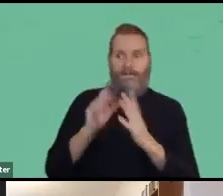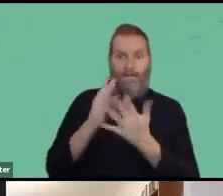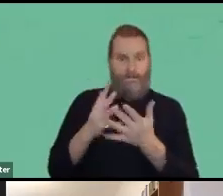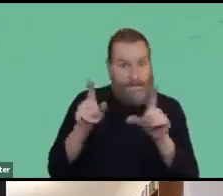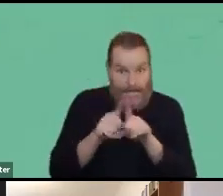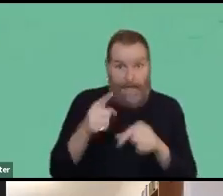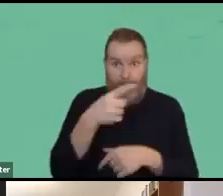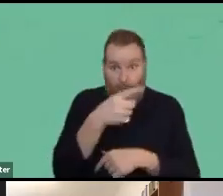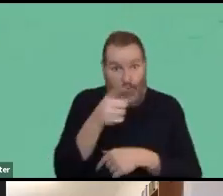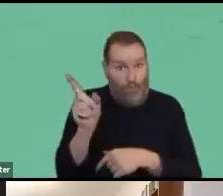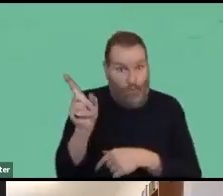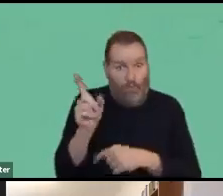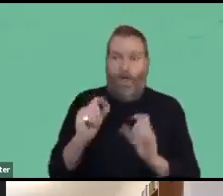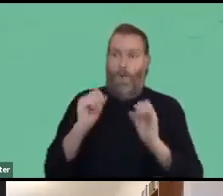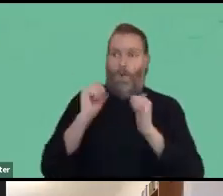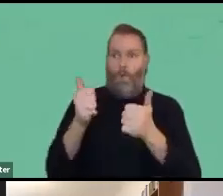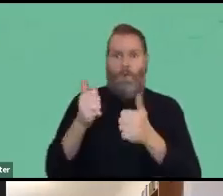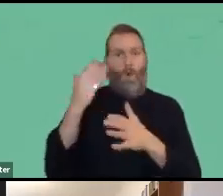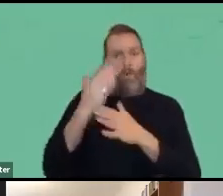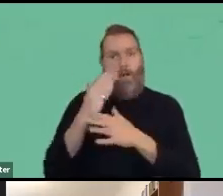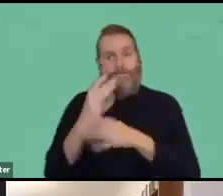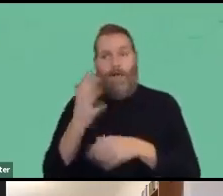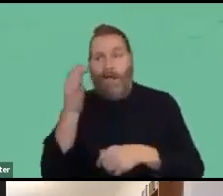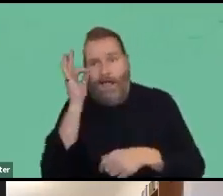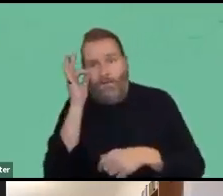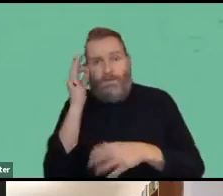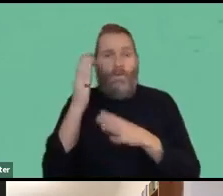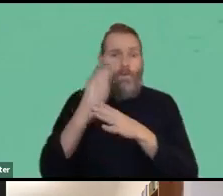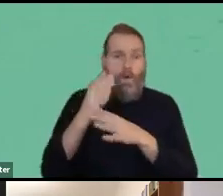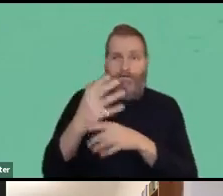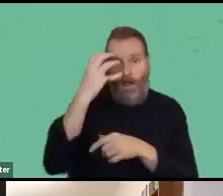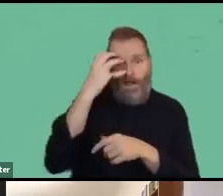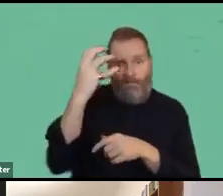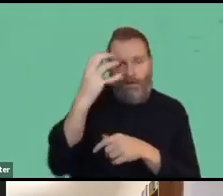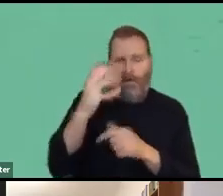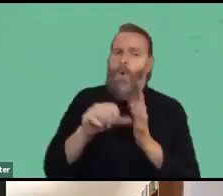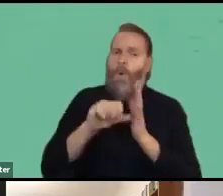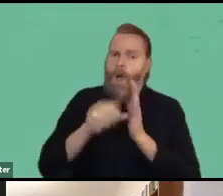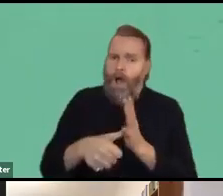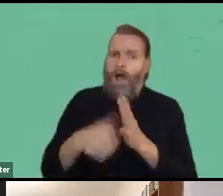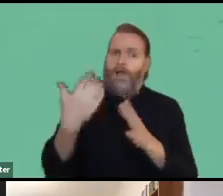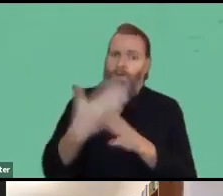good civil servants doing really difficult jobs in really difficult times and that's why tonight